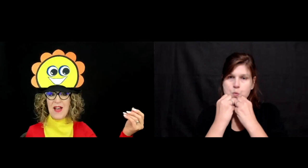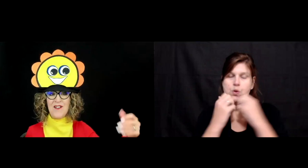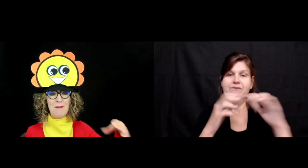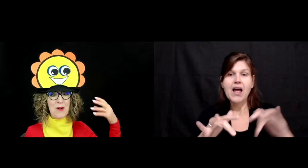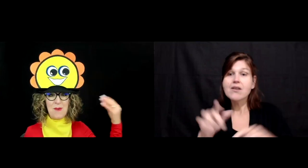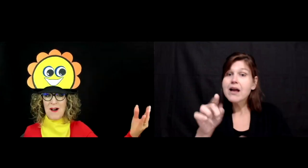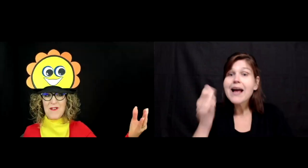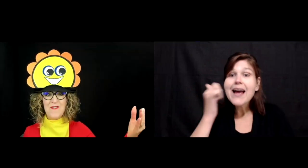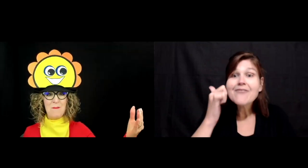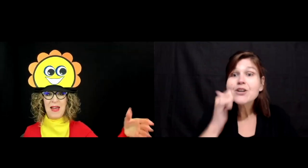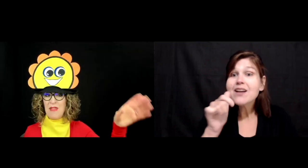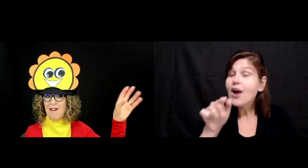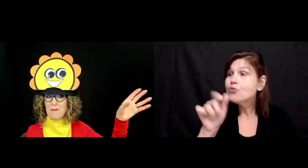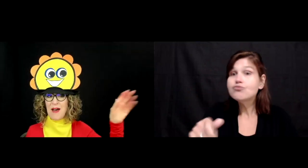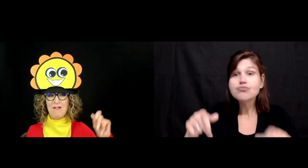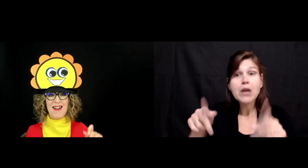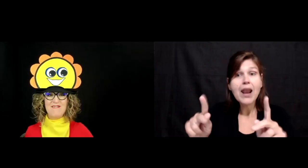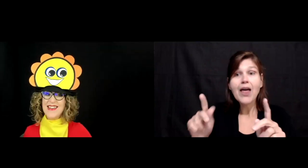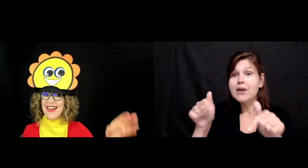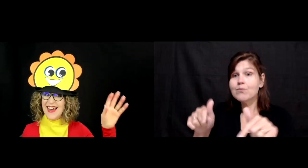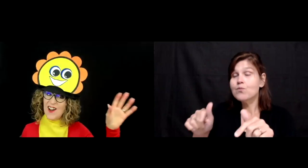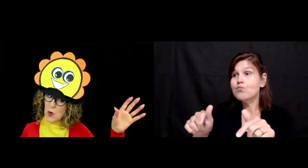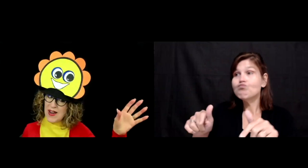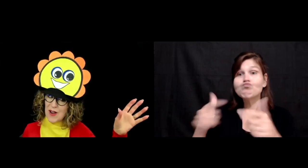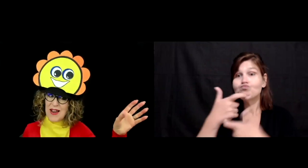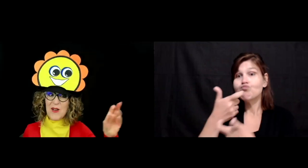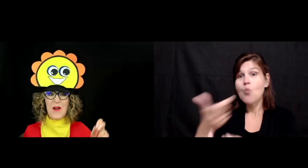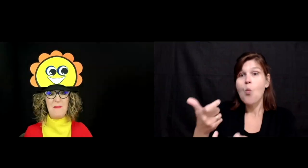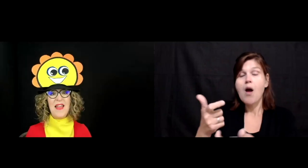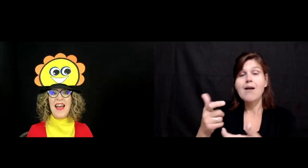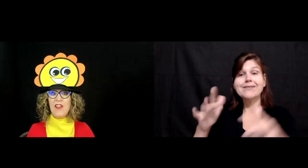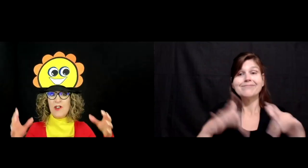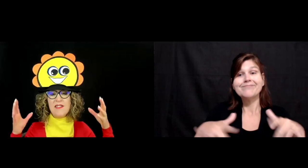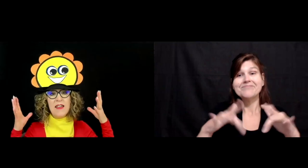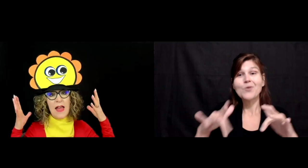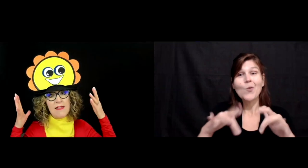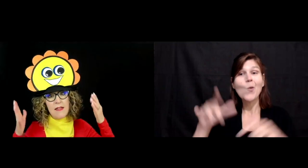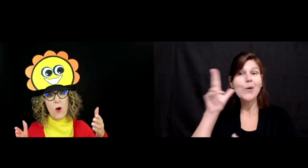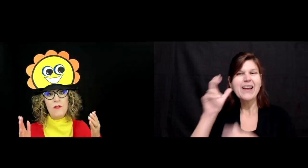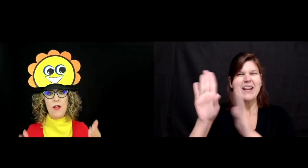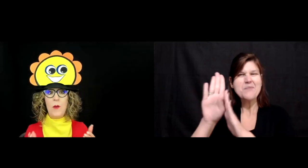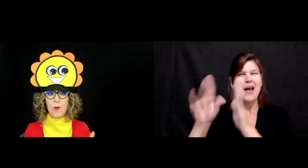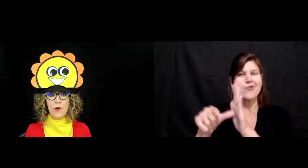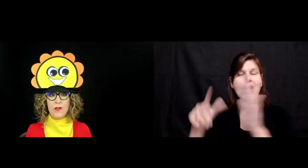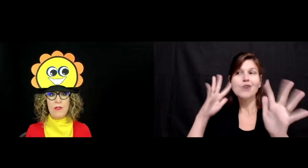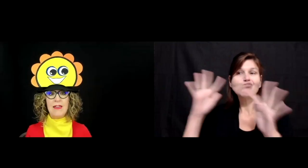let me become part of your family. I'm there in the background, Gwynnie-Gwyn-Gwyn. Just, it's so, so important,